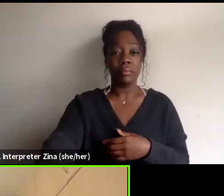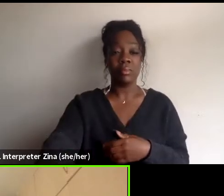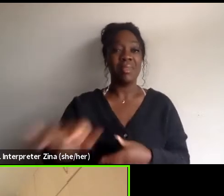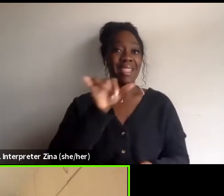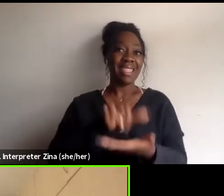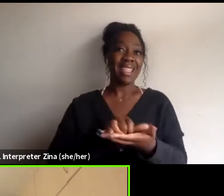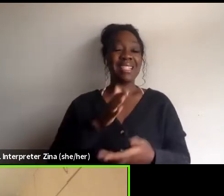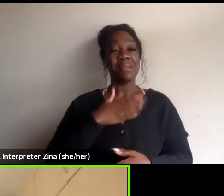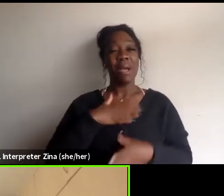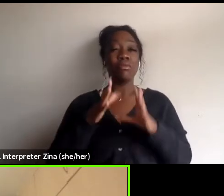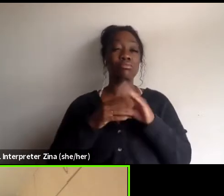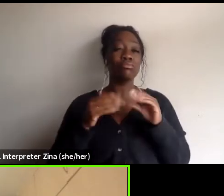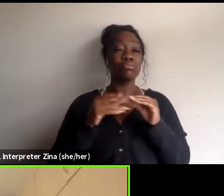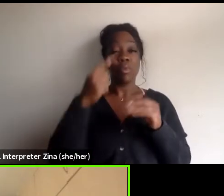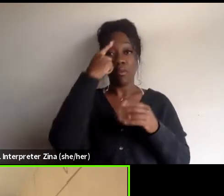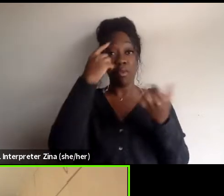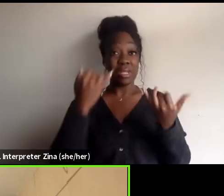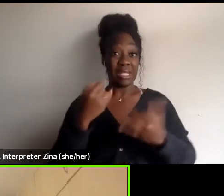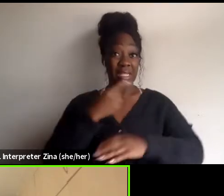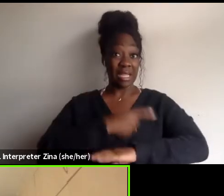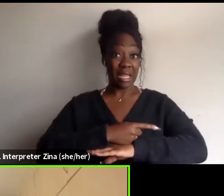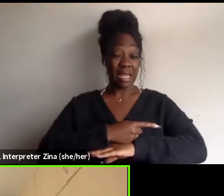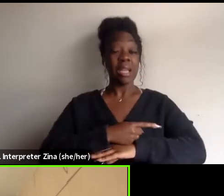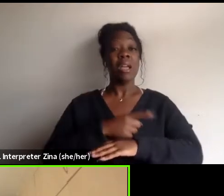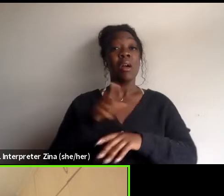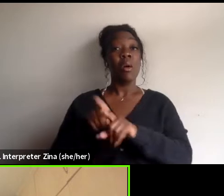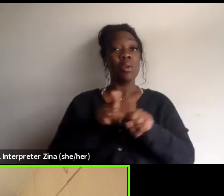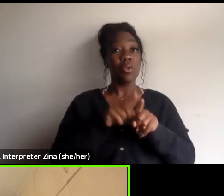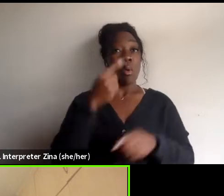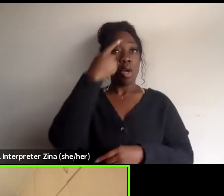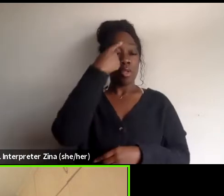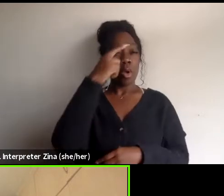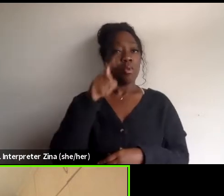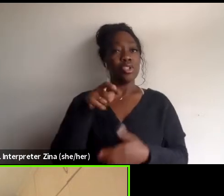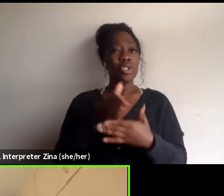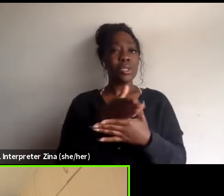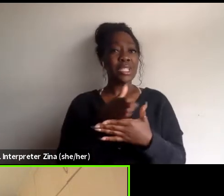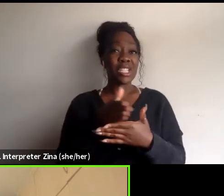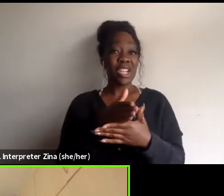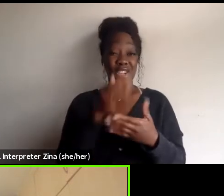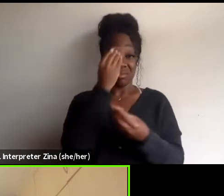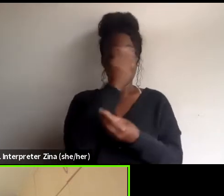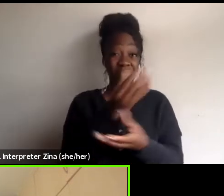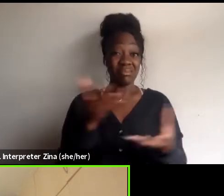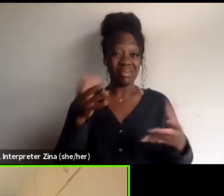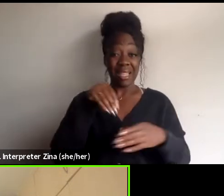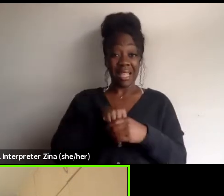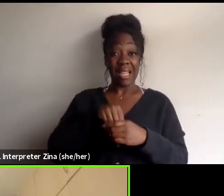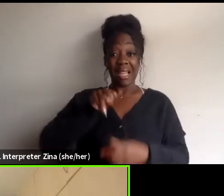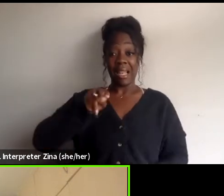And I also thought I would share that we have been experiencing torrential rains here in Nairobi for the last few days.